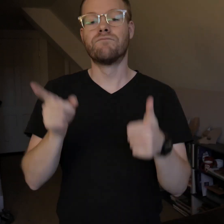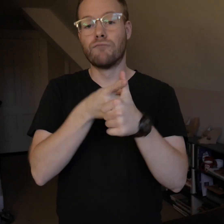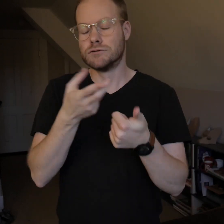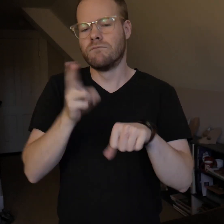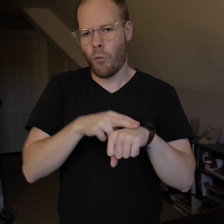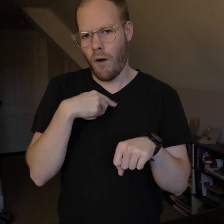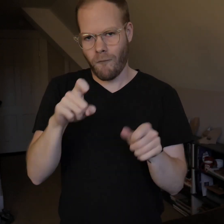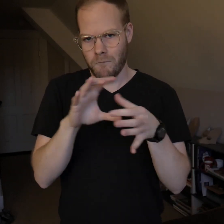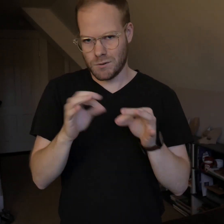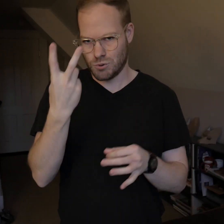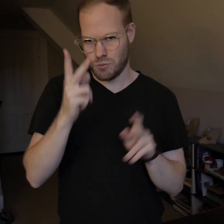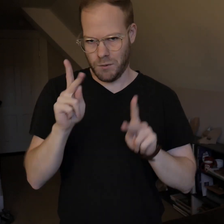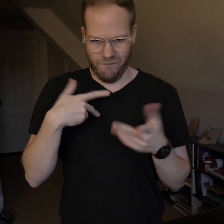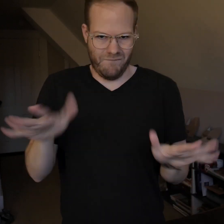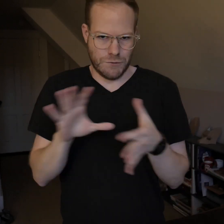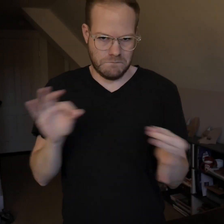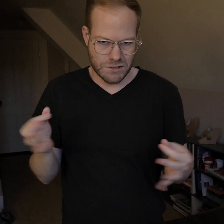First, of course I have to mention the two people that I’ve already mentioned.